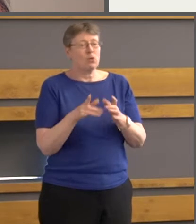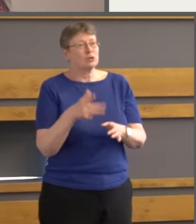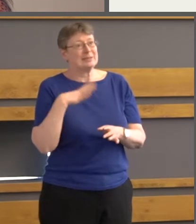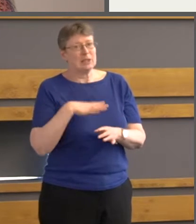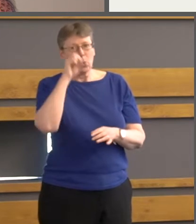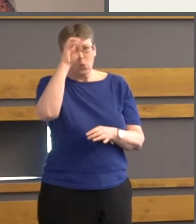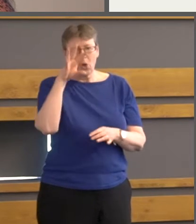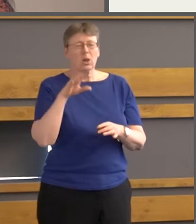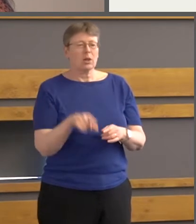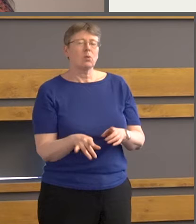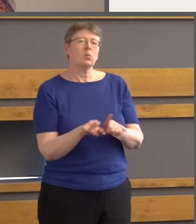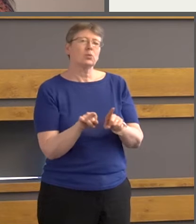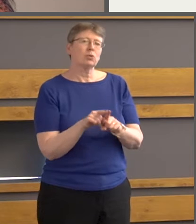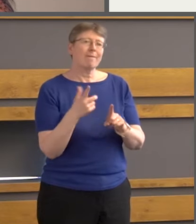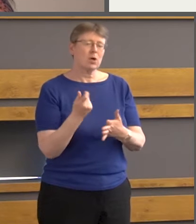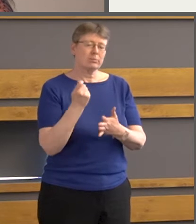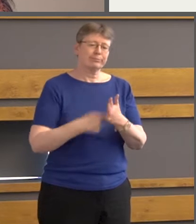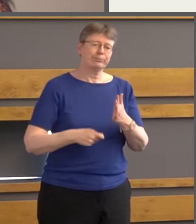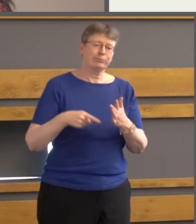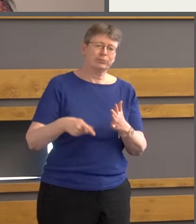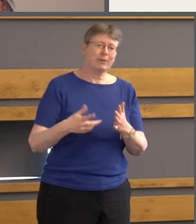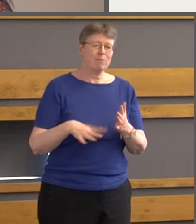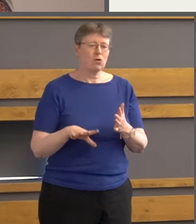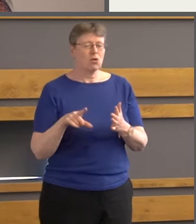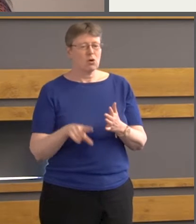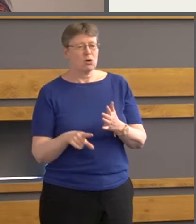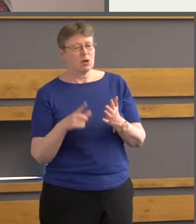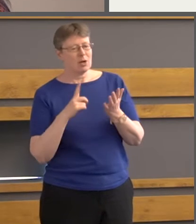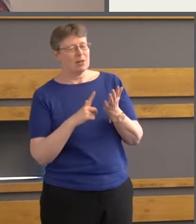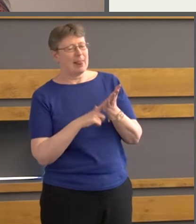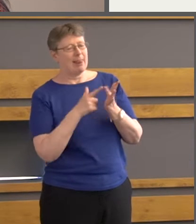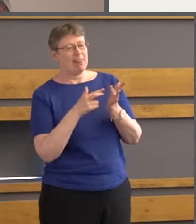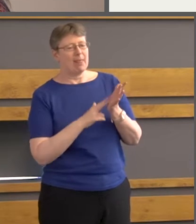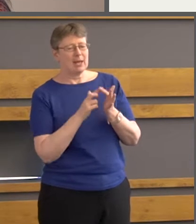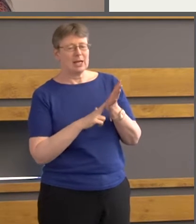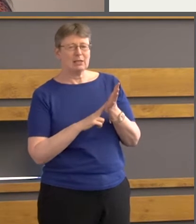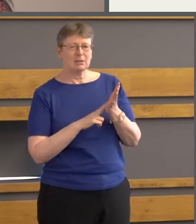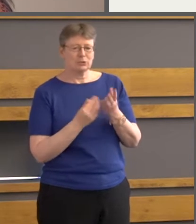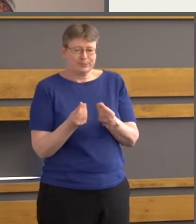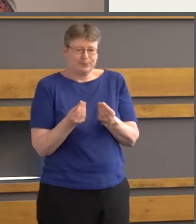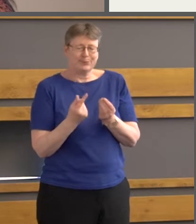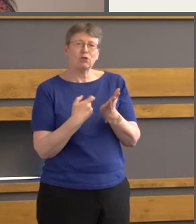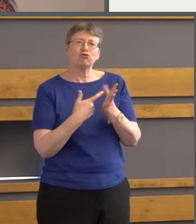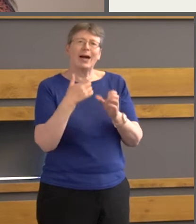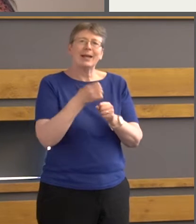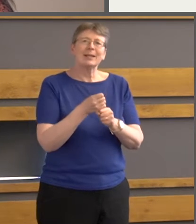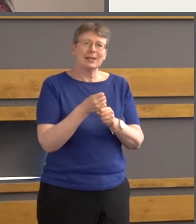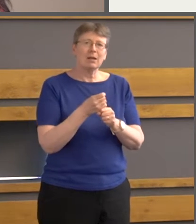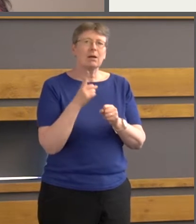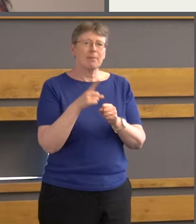and close enough to procure the linen rags needed in early paper production. But it was far enough away that the polluting byproducts of the trade